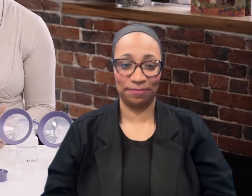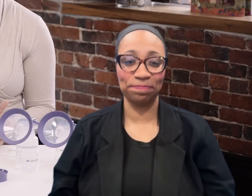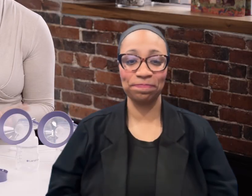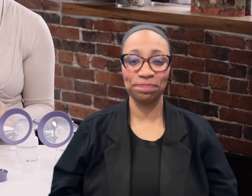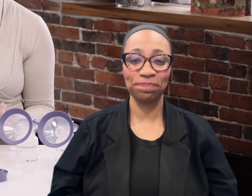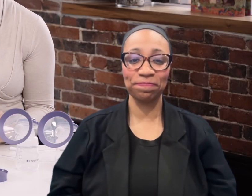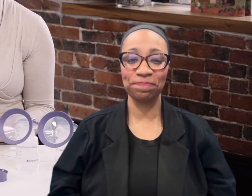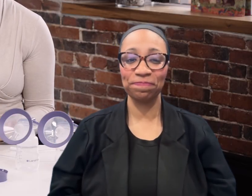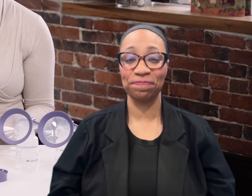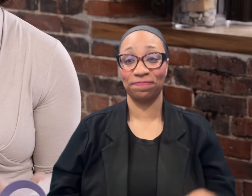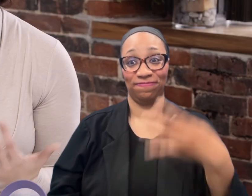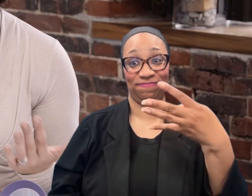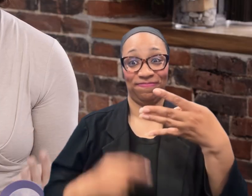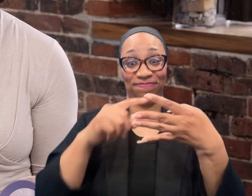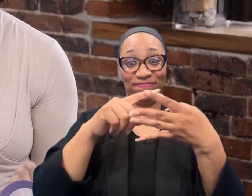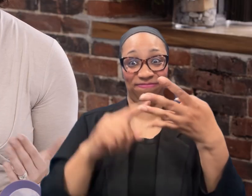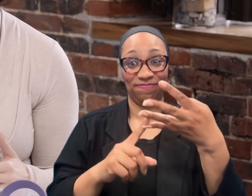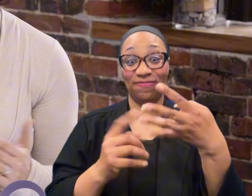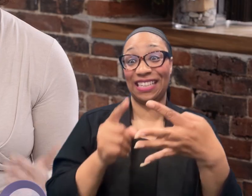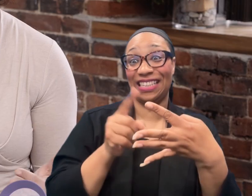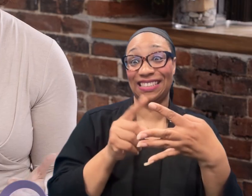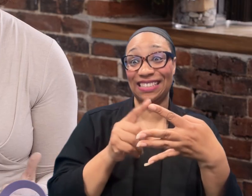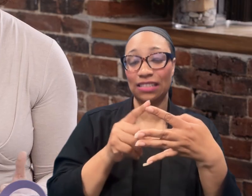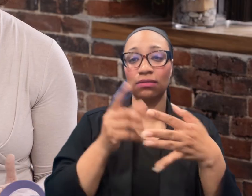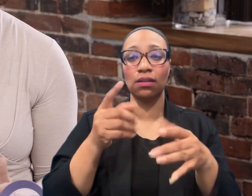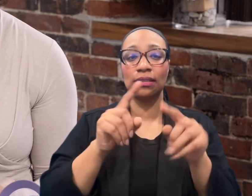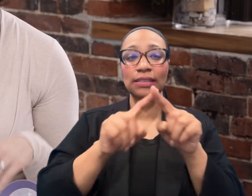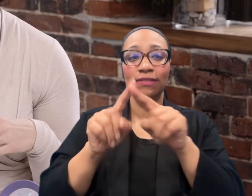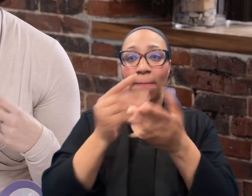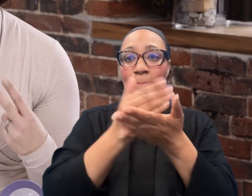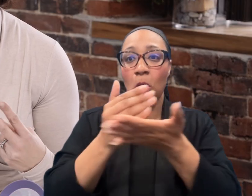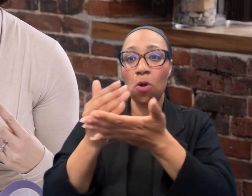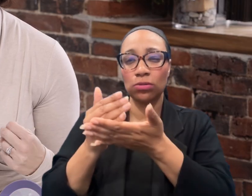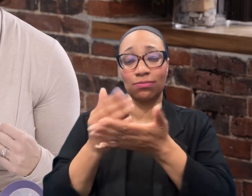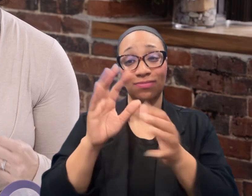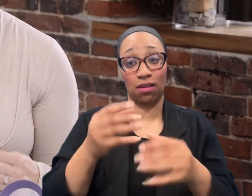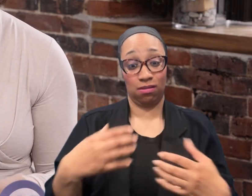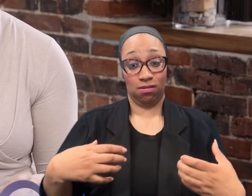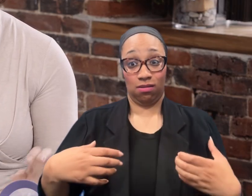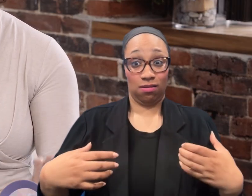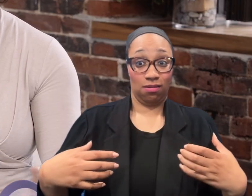pump are in the name. So, it's the Thrive 2-in-1 breast pump. It gives you two pumping options,